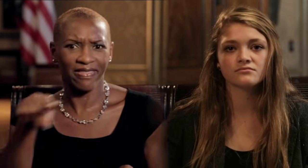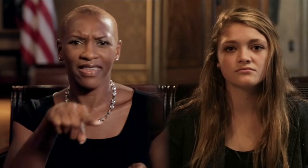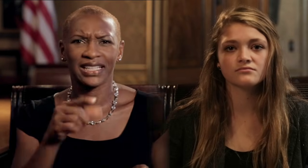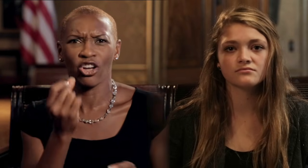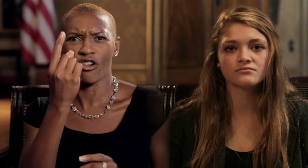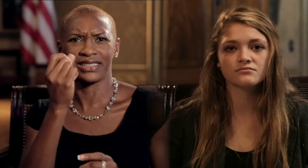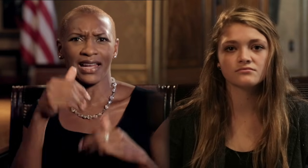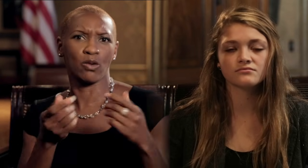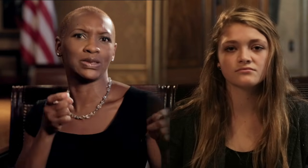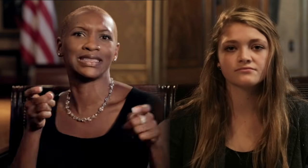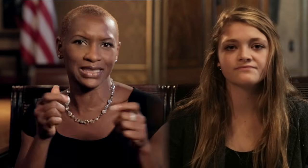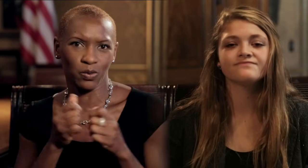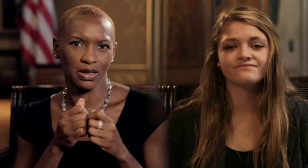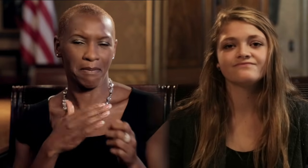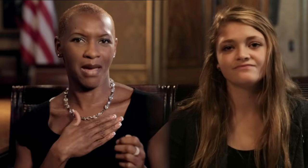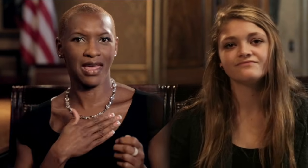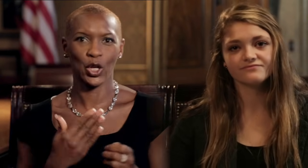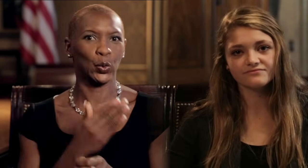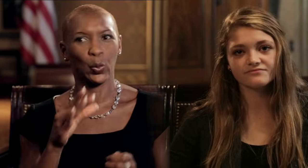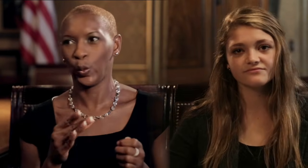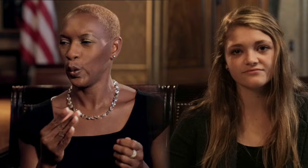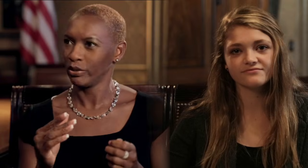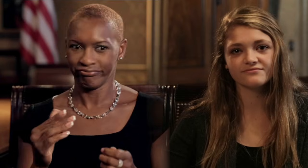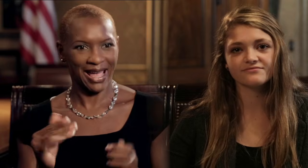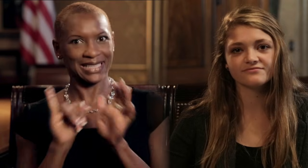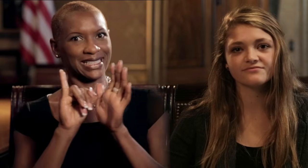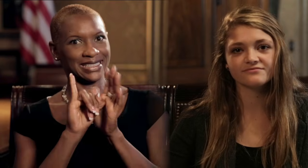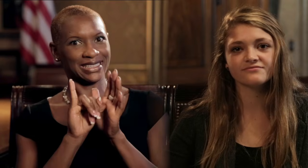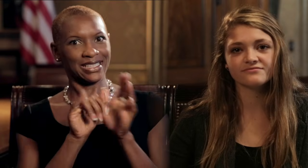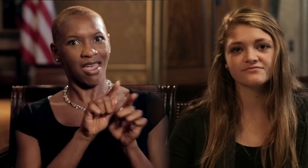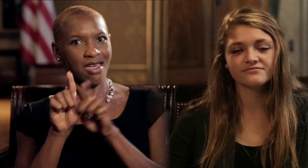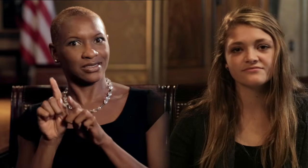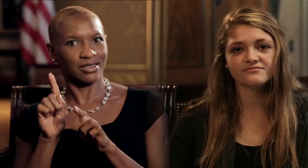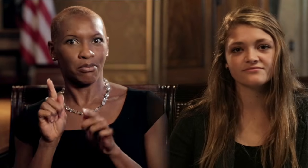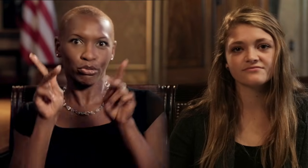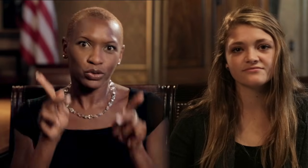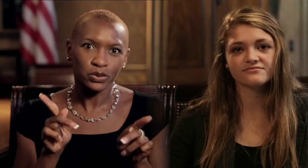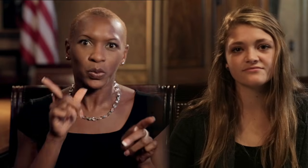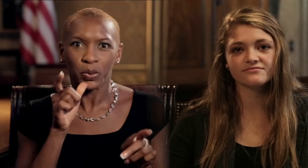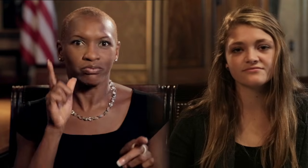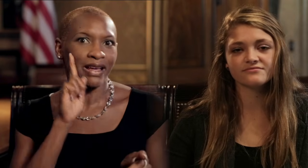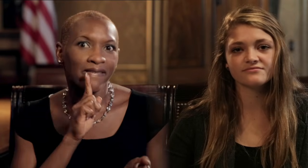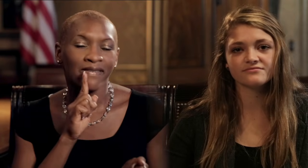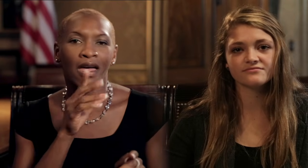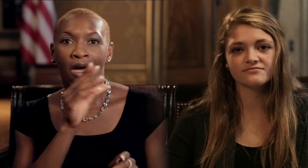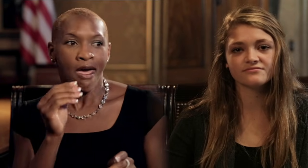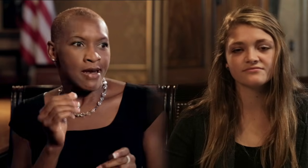and they didn't understand how to deal with my new identity as a person who was deaf